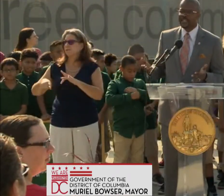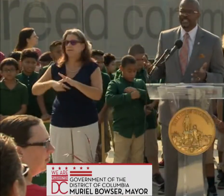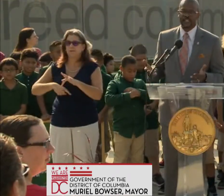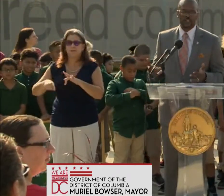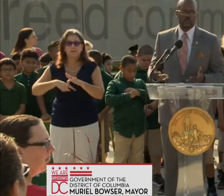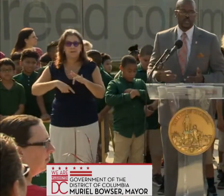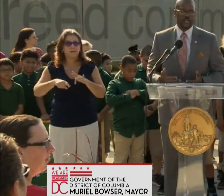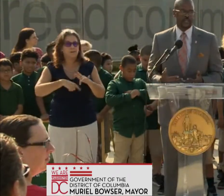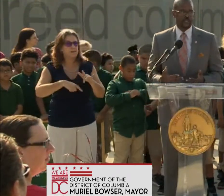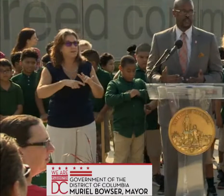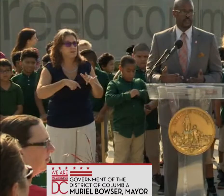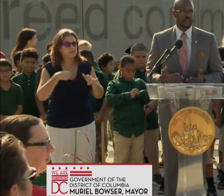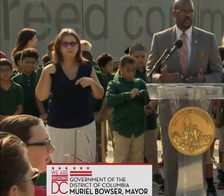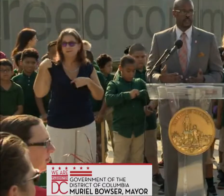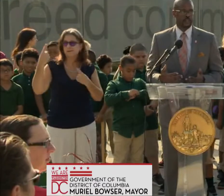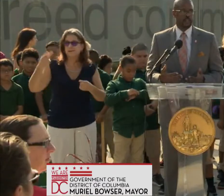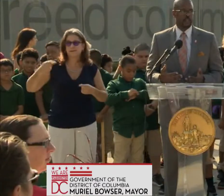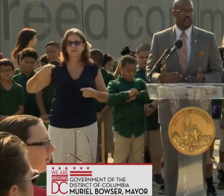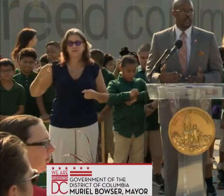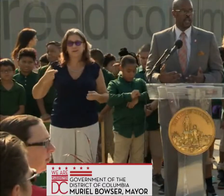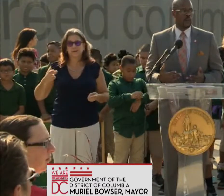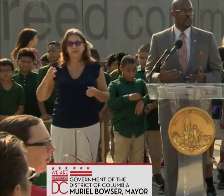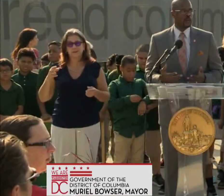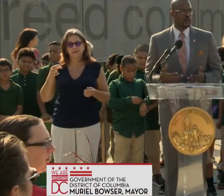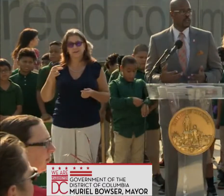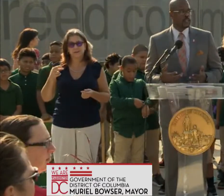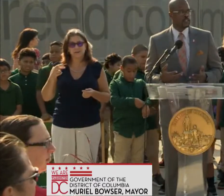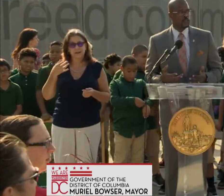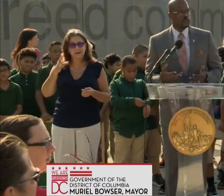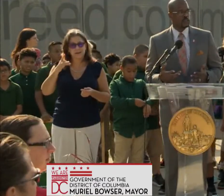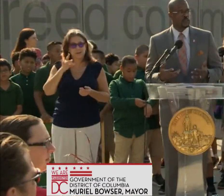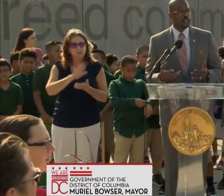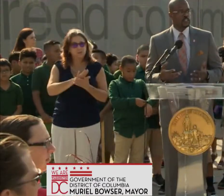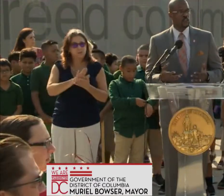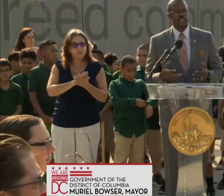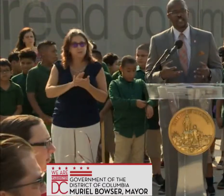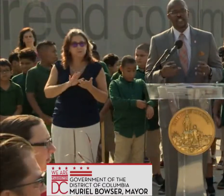team school days and we know that we need students to be in school at least